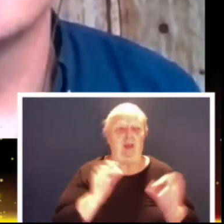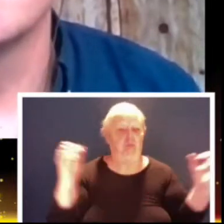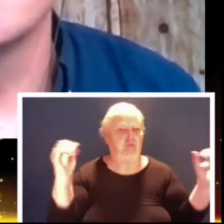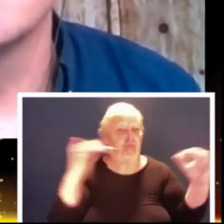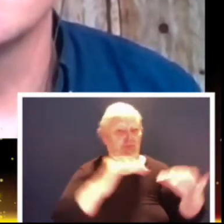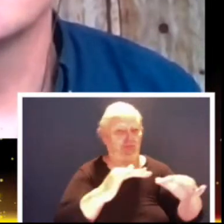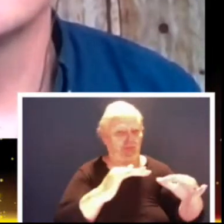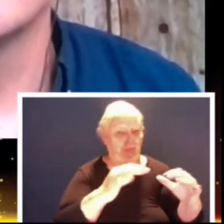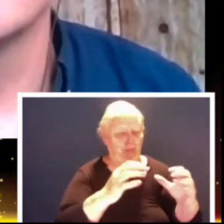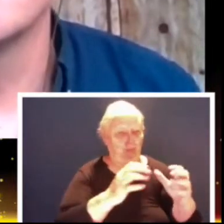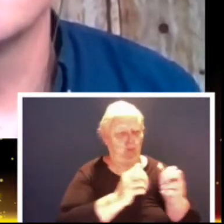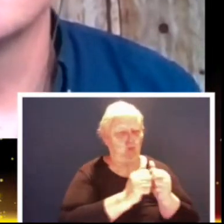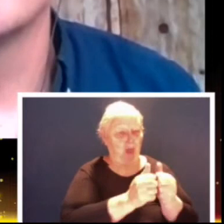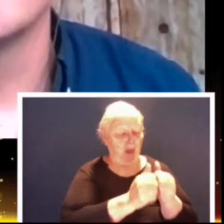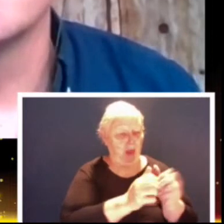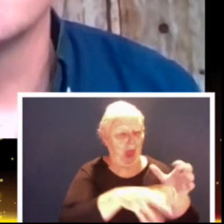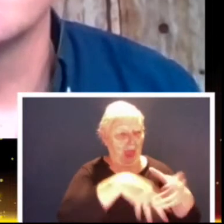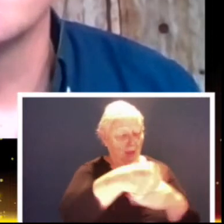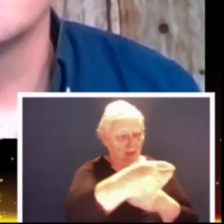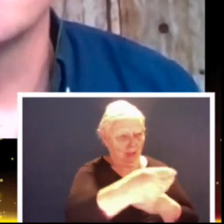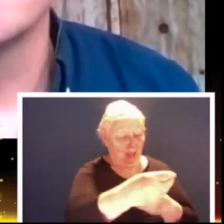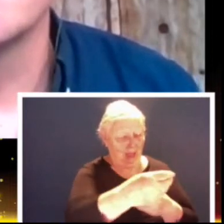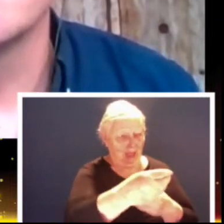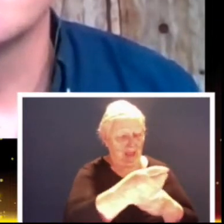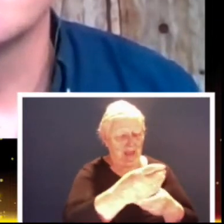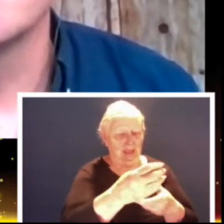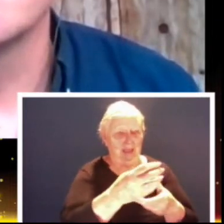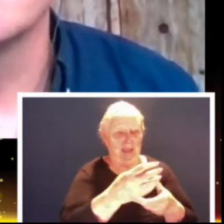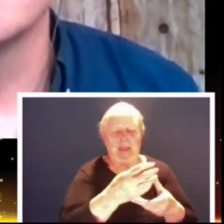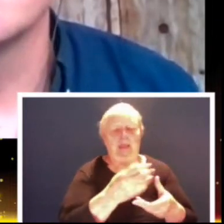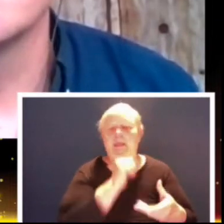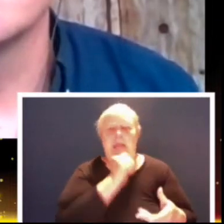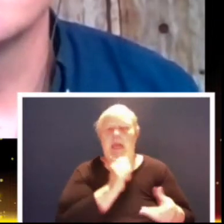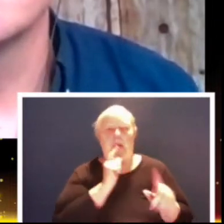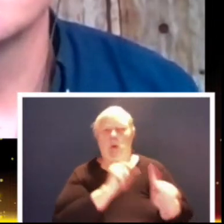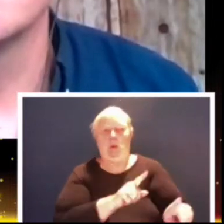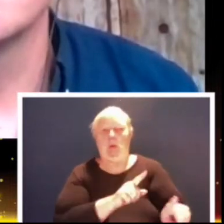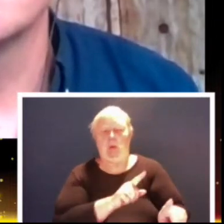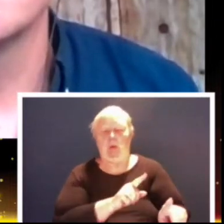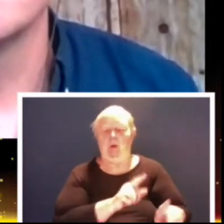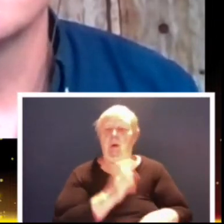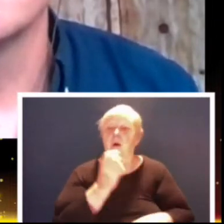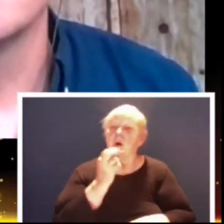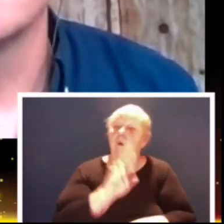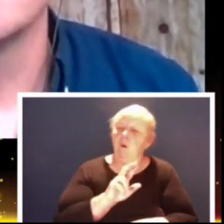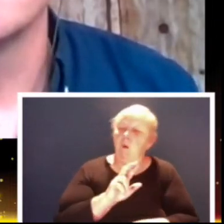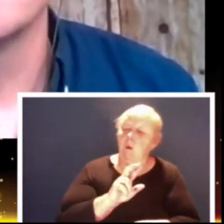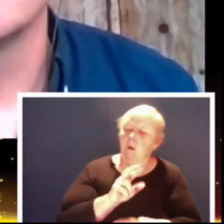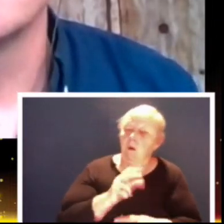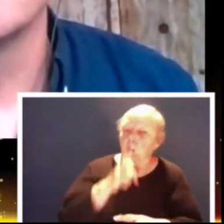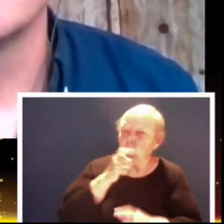Who can I see and there's a lot of opportunities to practice compassion, right,